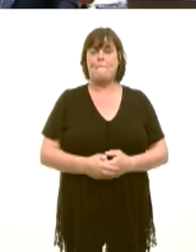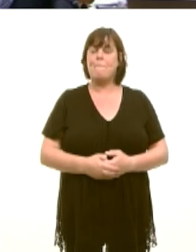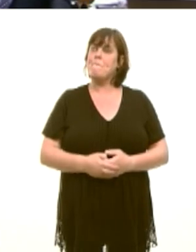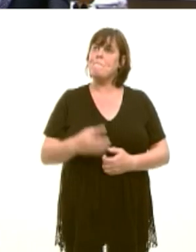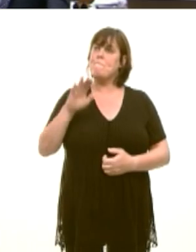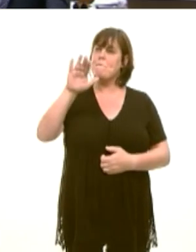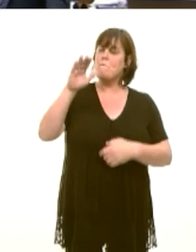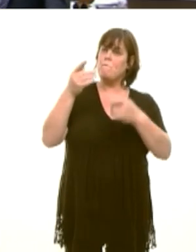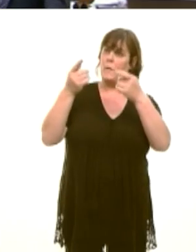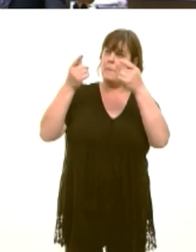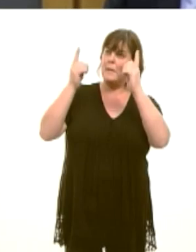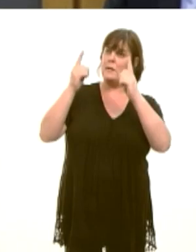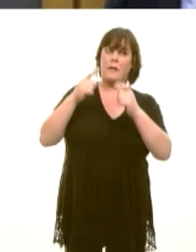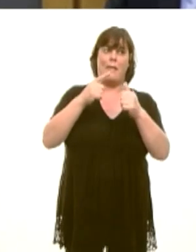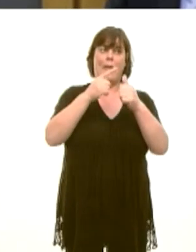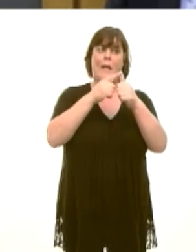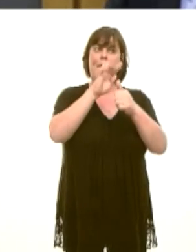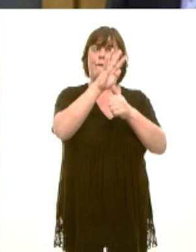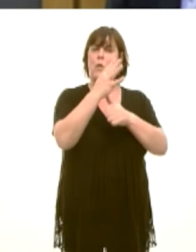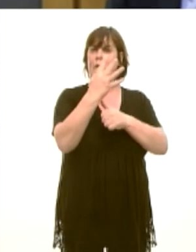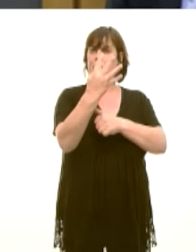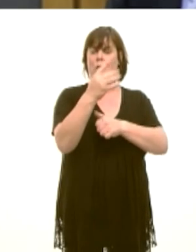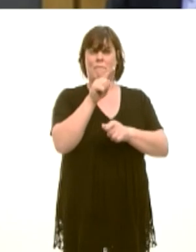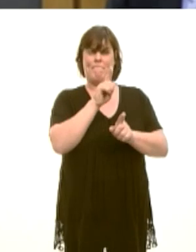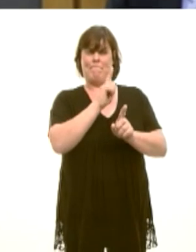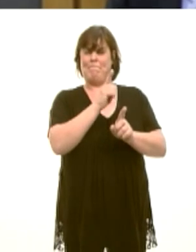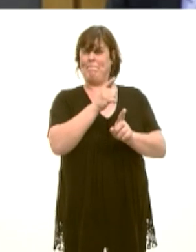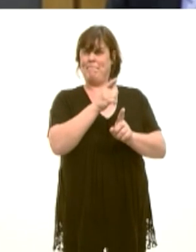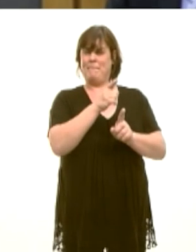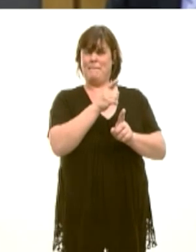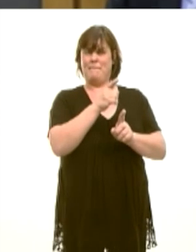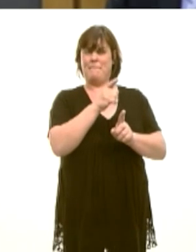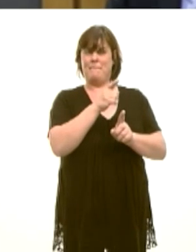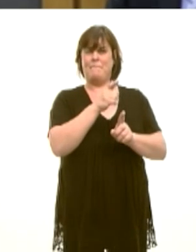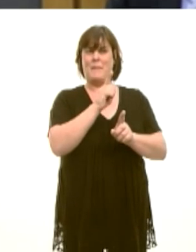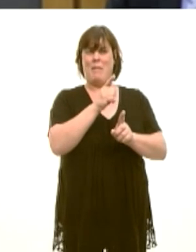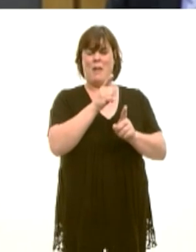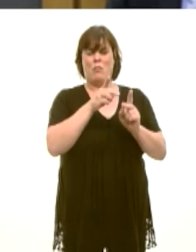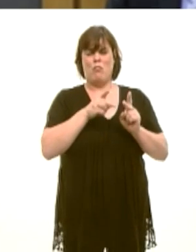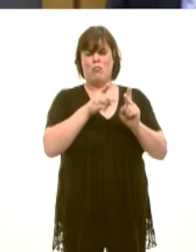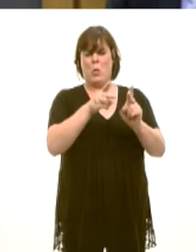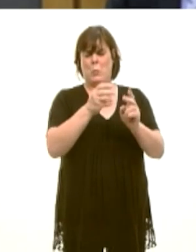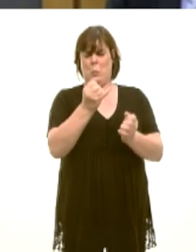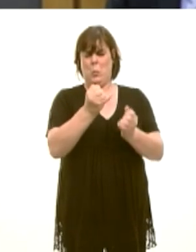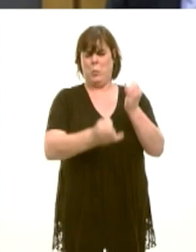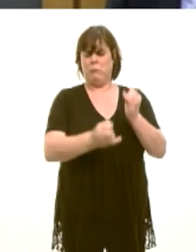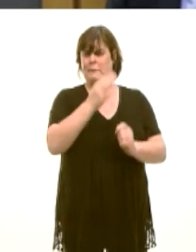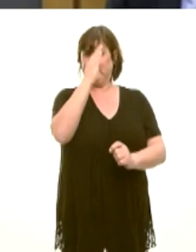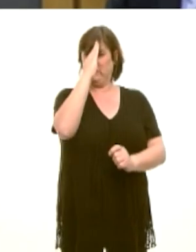jeopardise the funding for that. Elin Jones: First Minister, the A44 has been one of those roads that is among the most dangerous for a number of years now, and there